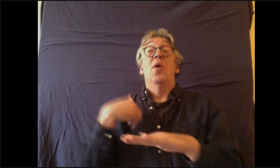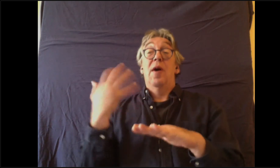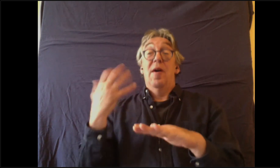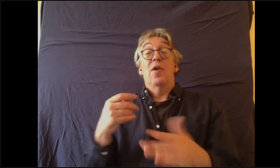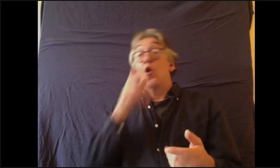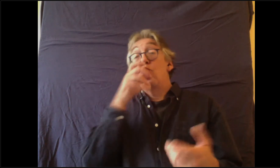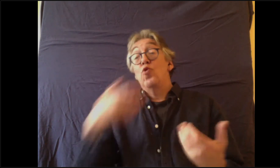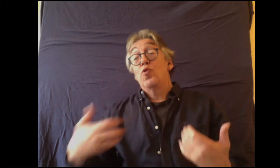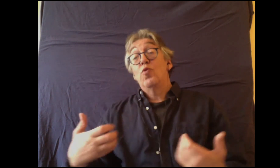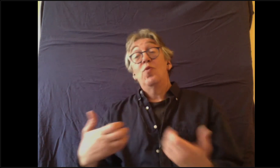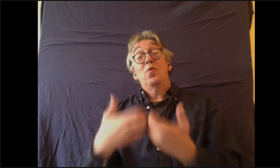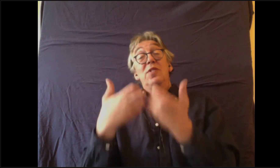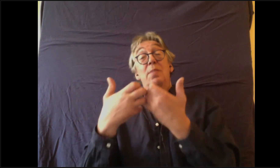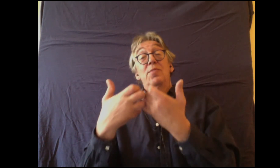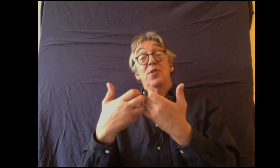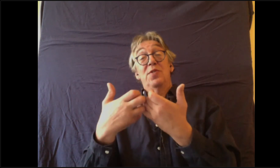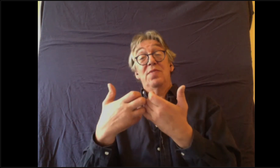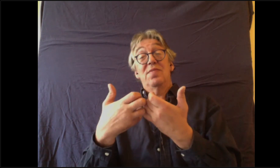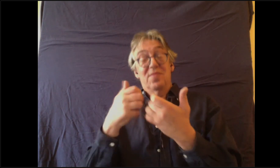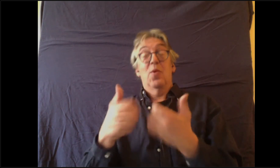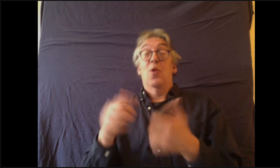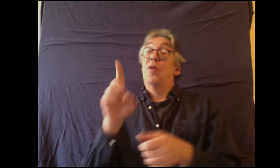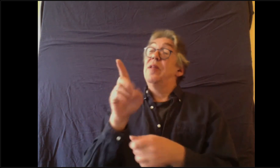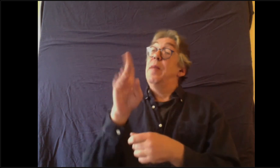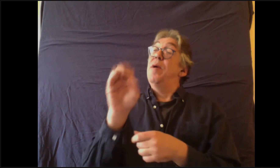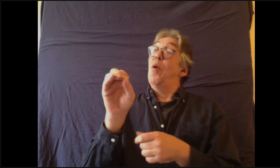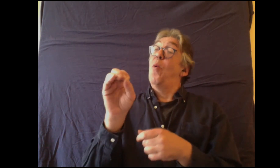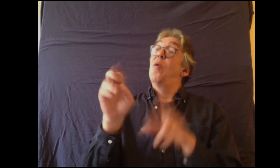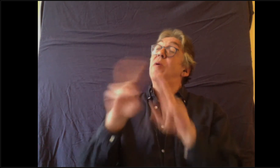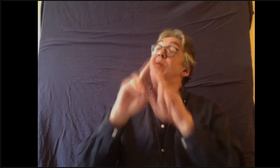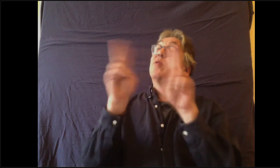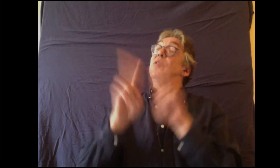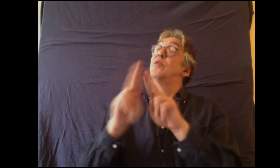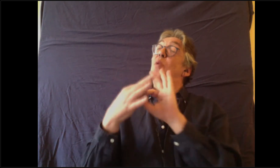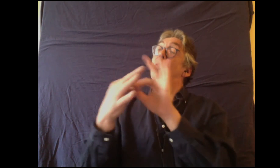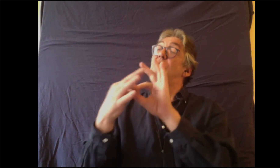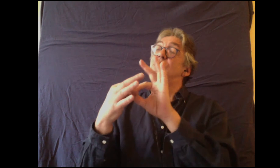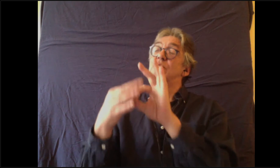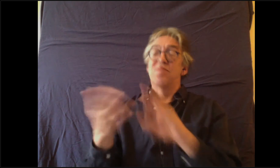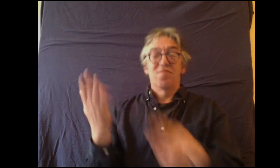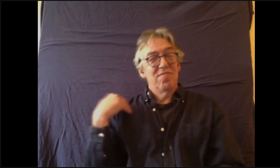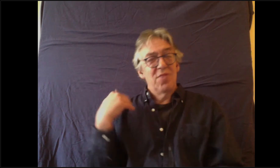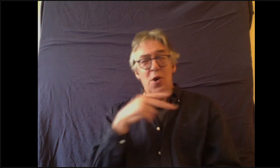So the guided notes that Catherine presented were also launched.